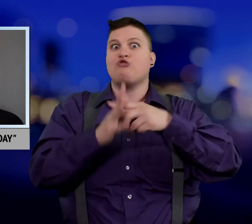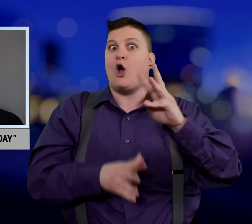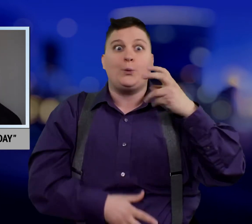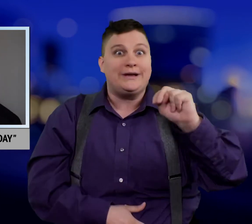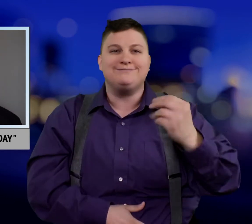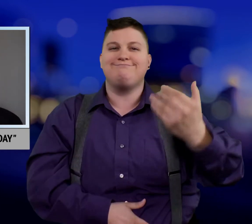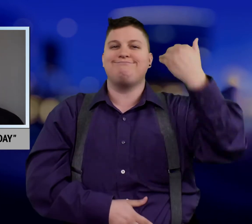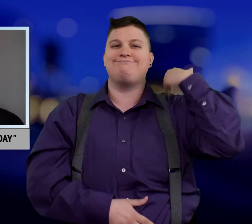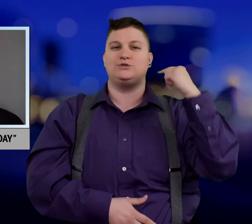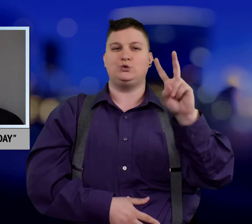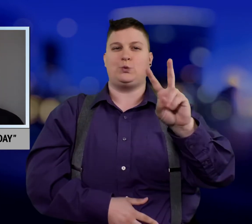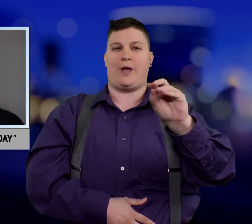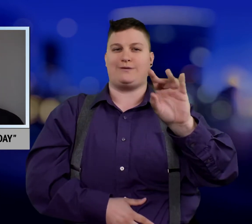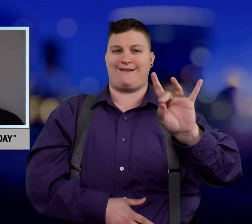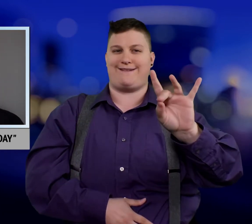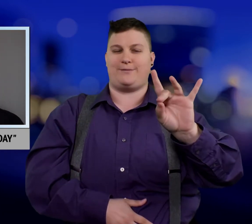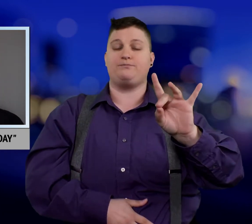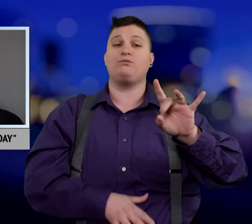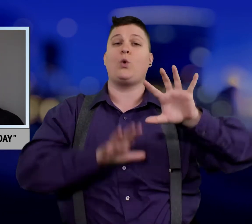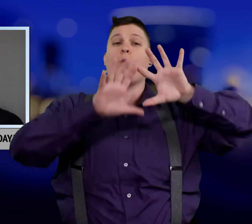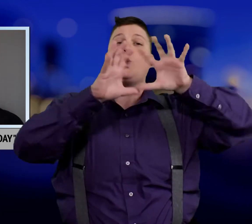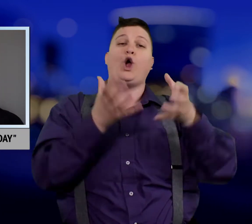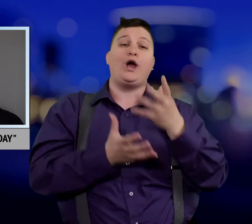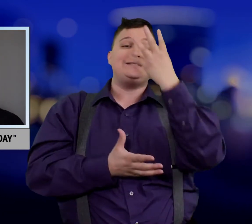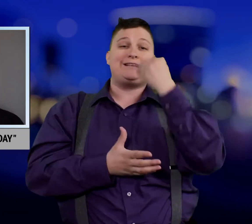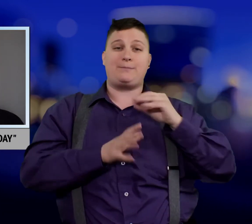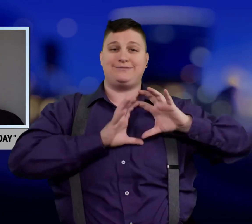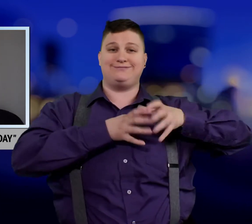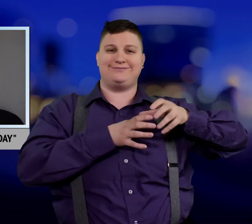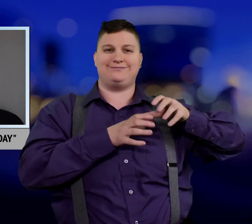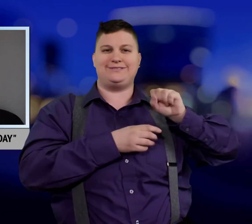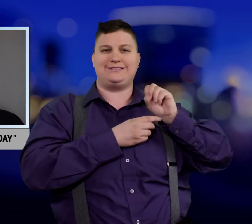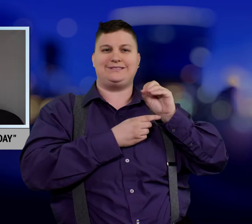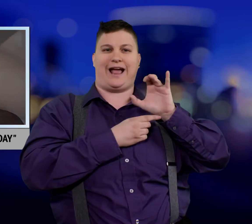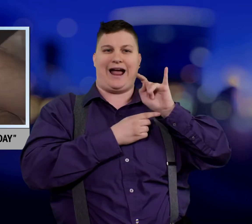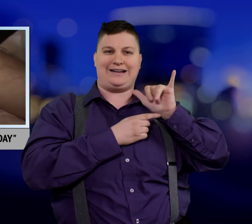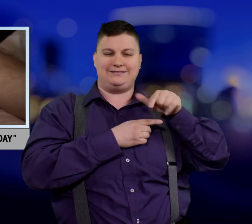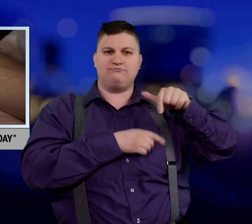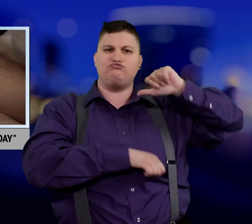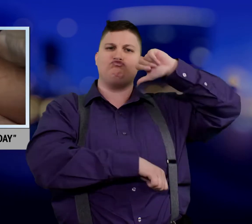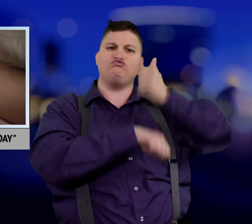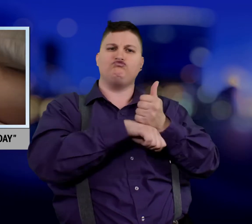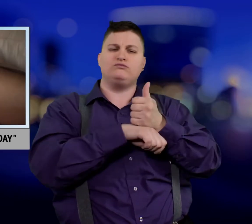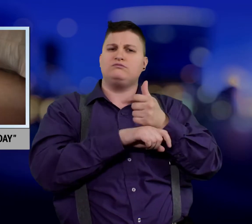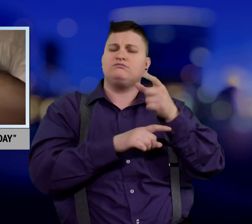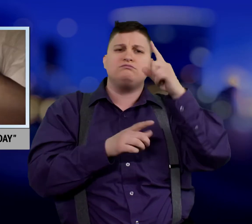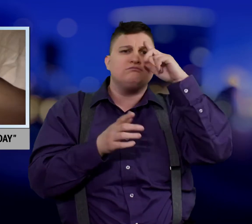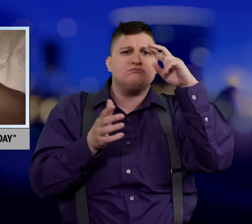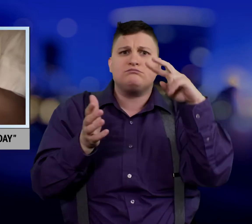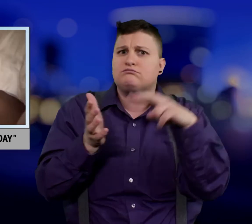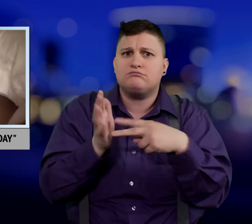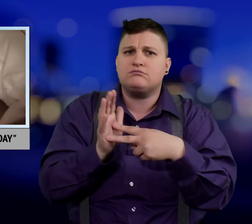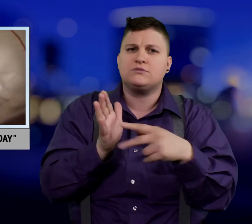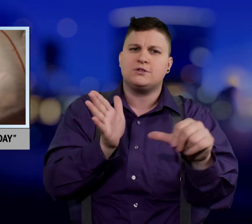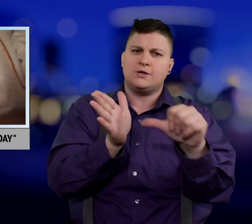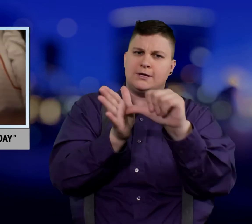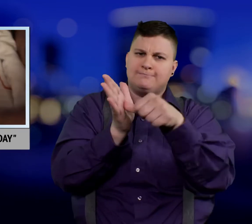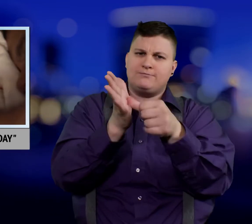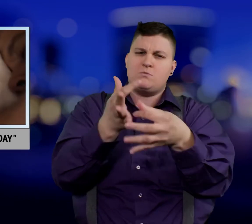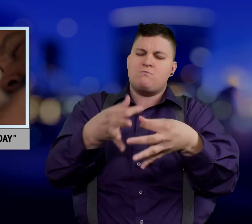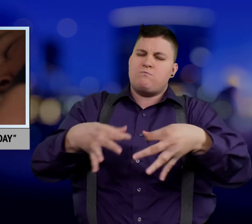World Sleep Day was started in 2008 by the World Sleep Society and is designed to draw